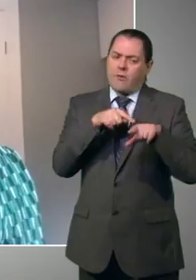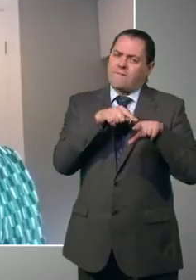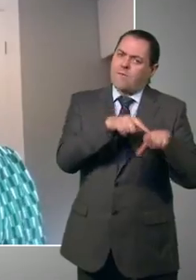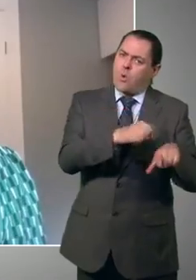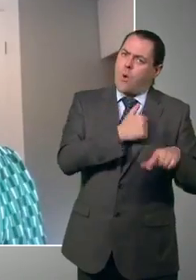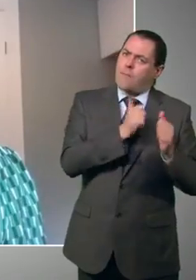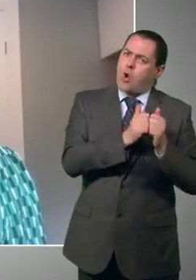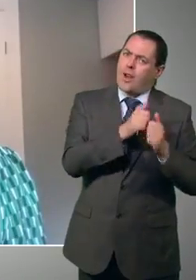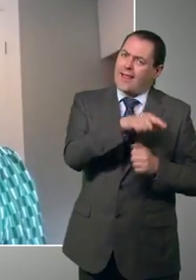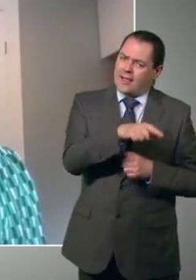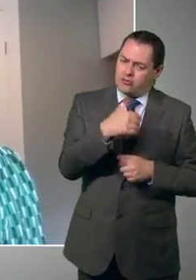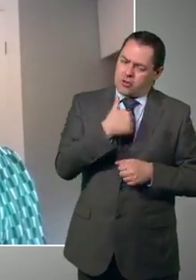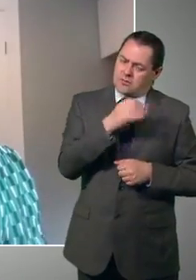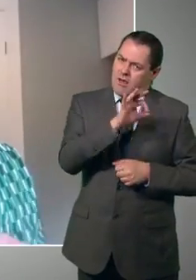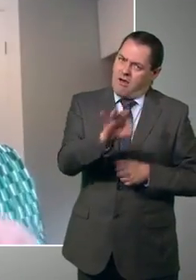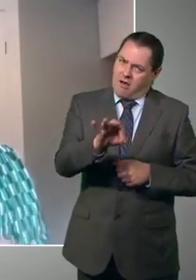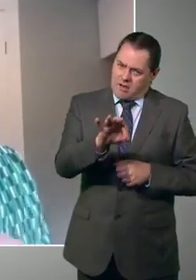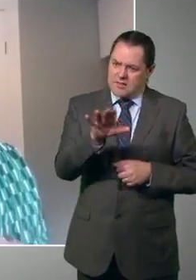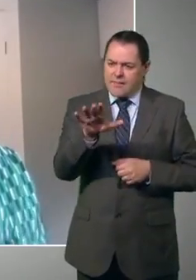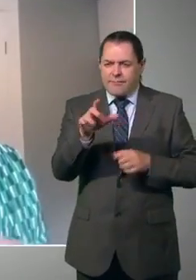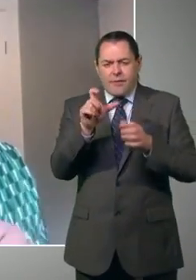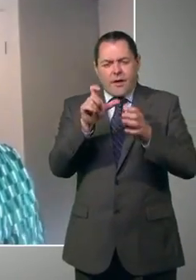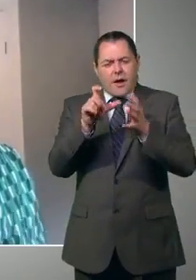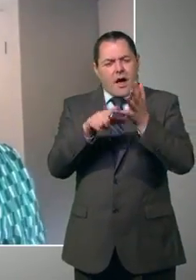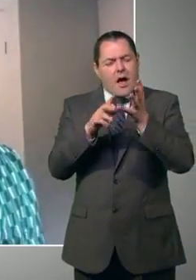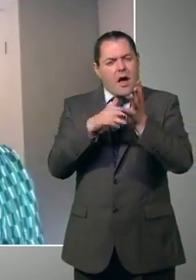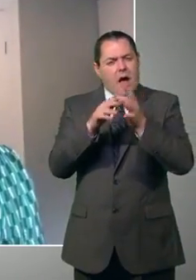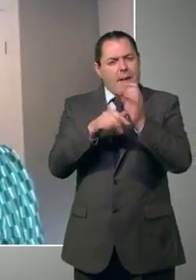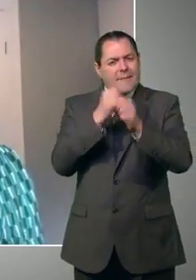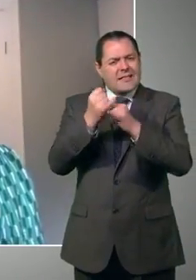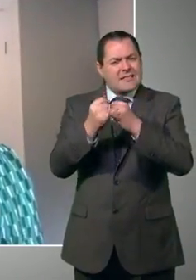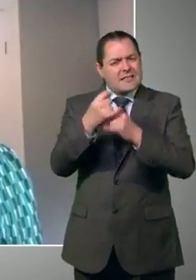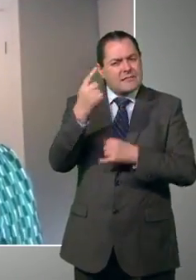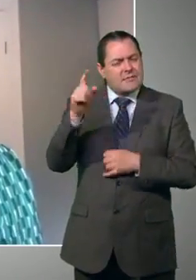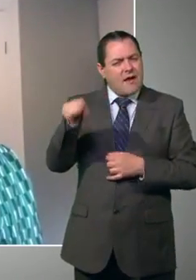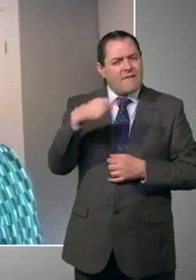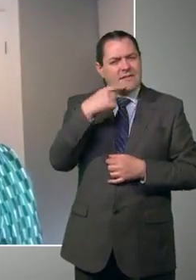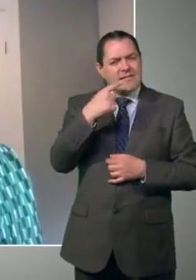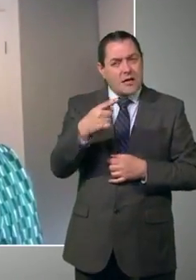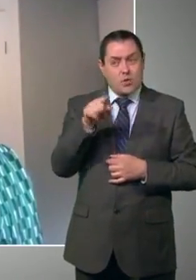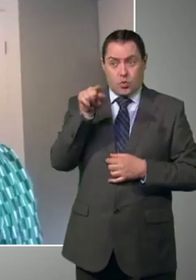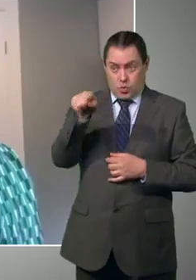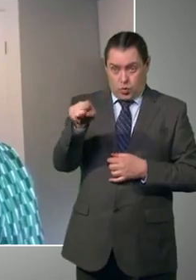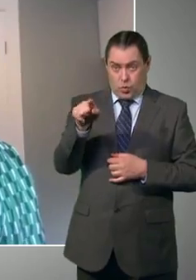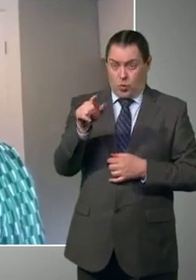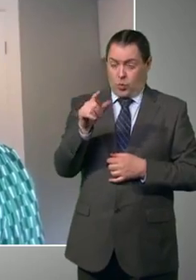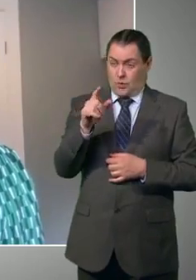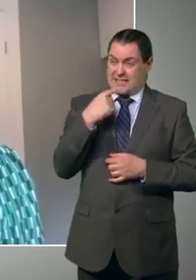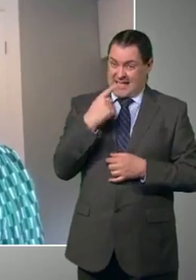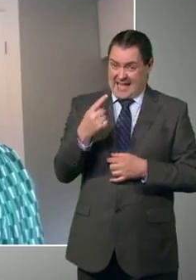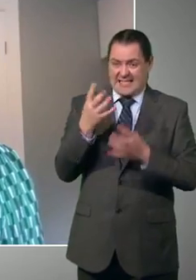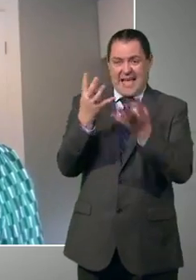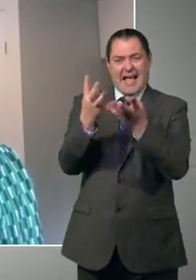specifically. Cummings said yesterday that you categorically said in the